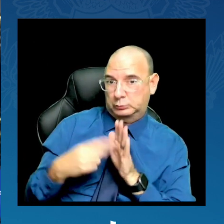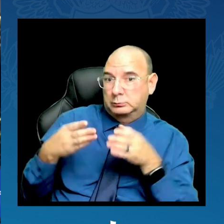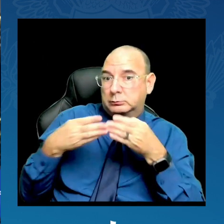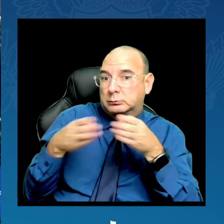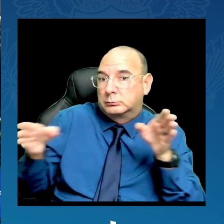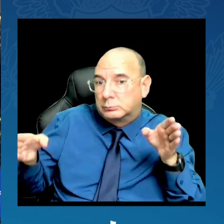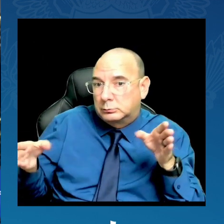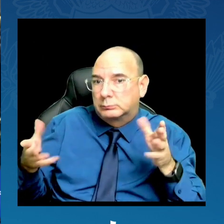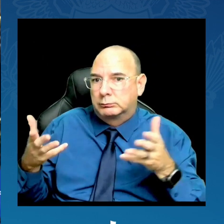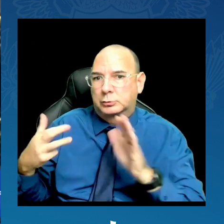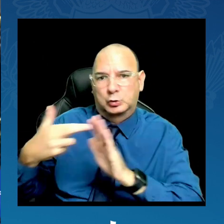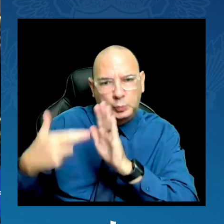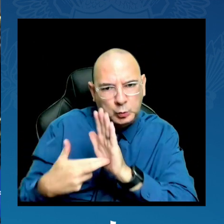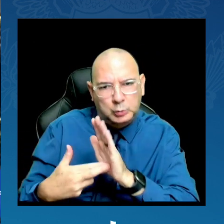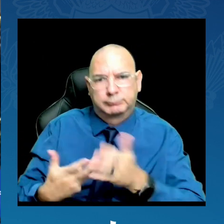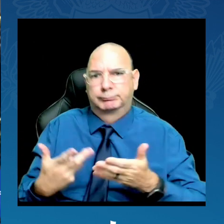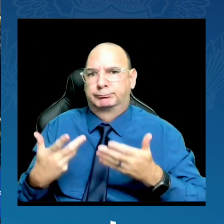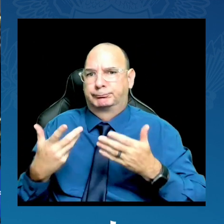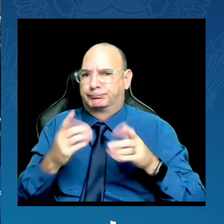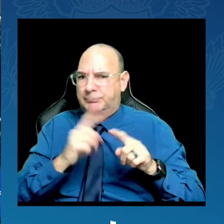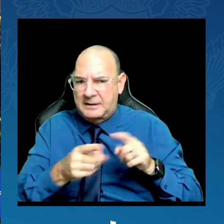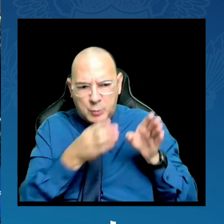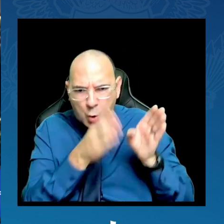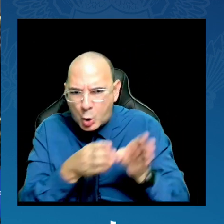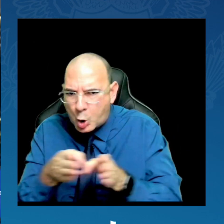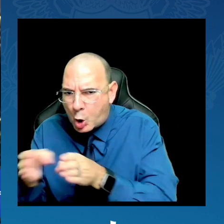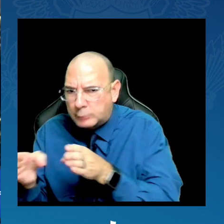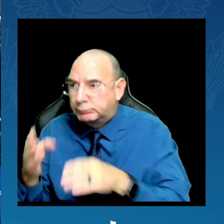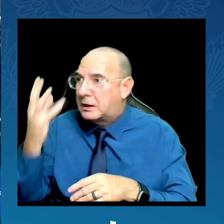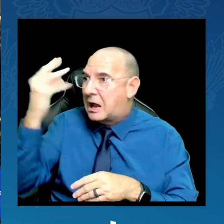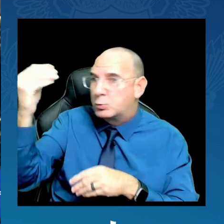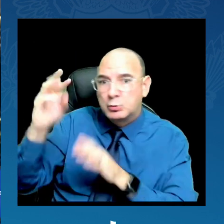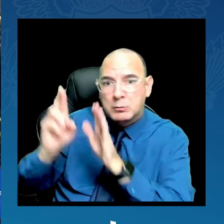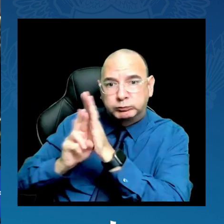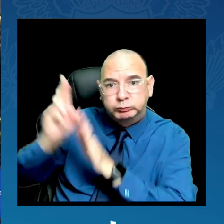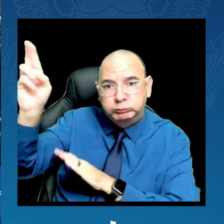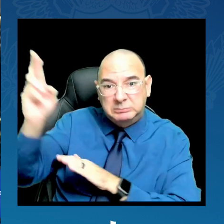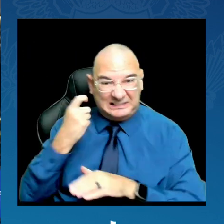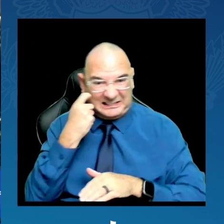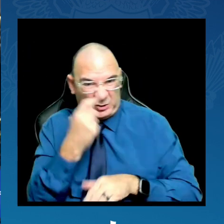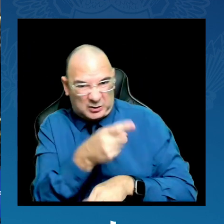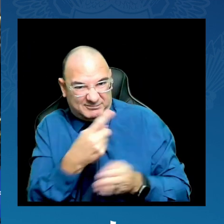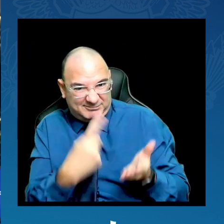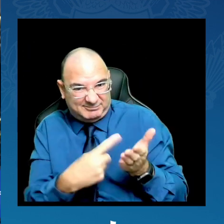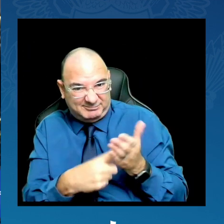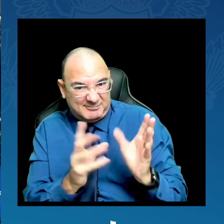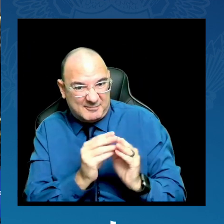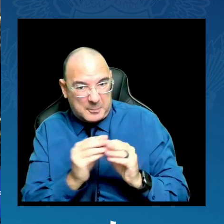Madam Vice President, at your recent meetings in Oakland, it was demonstrated that the US space industry